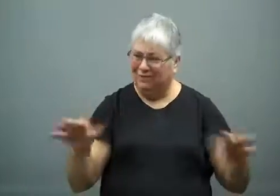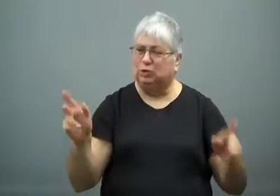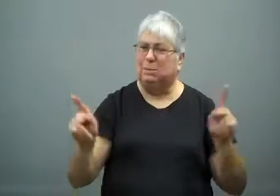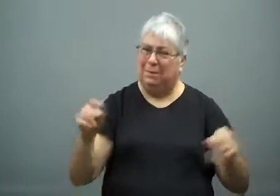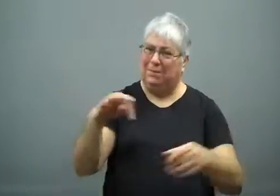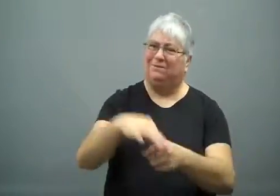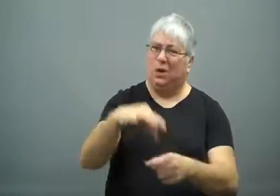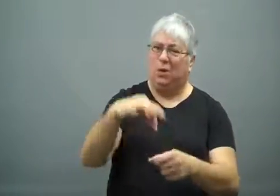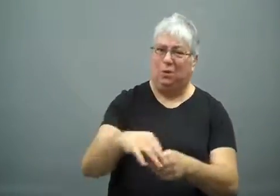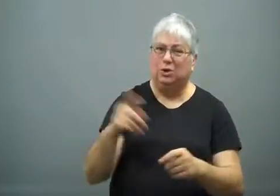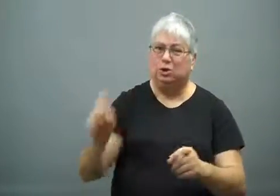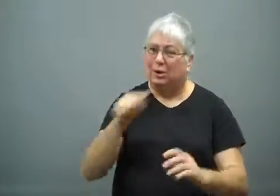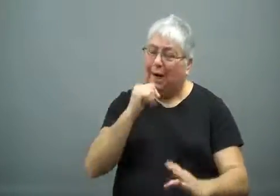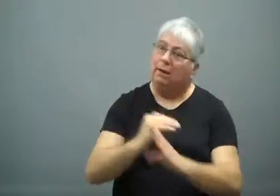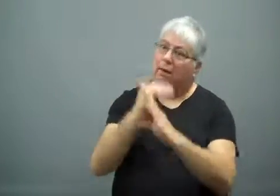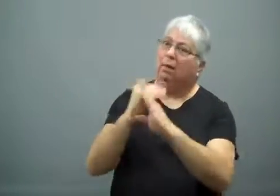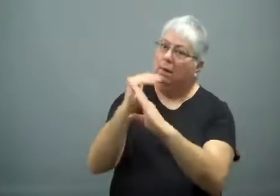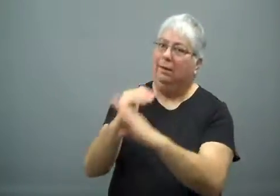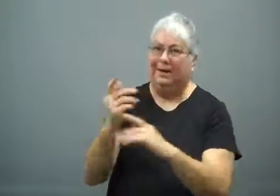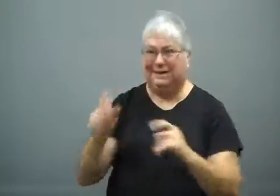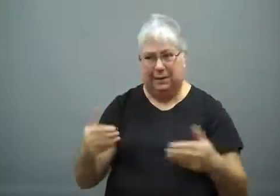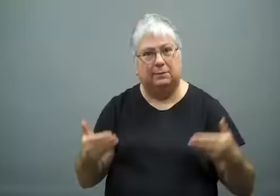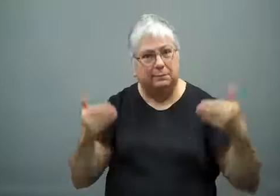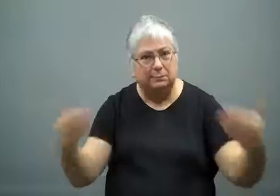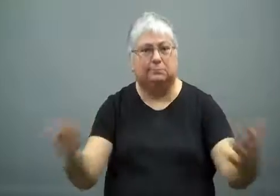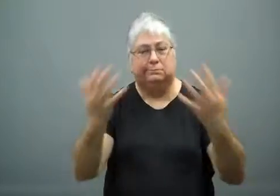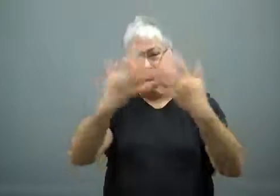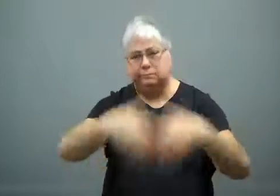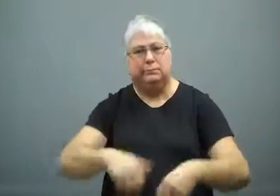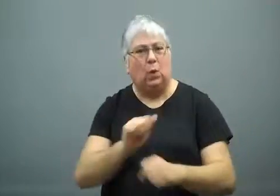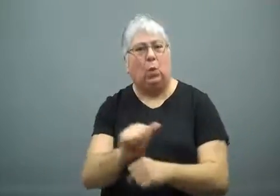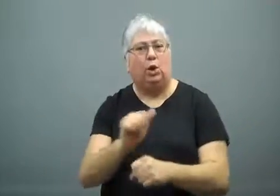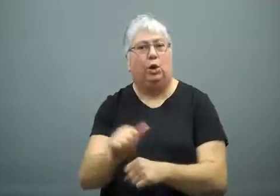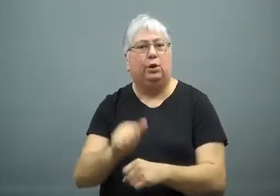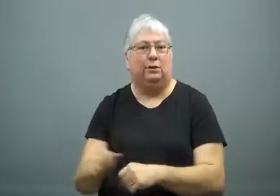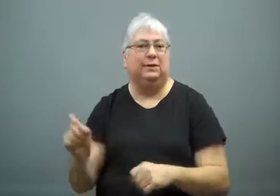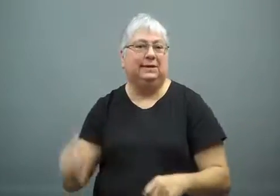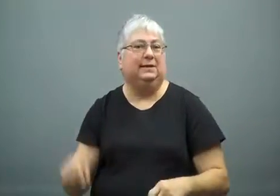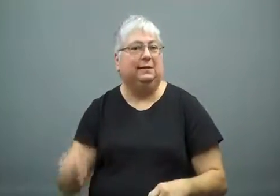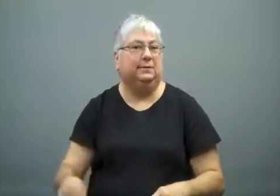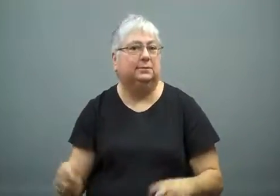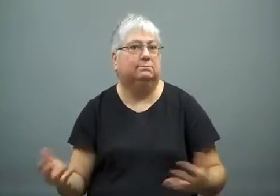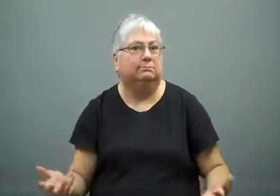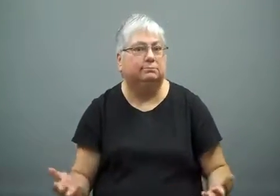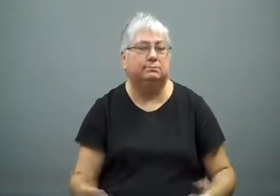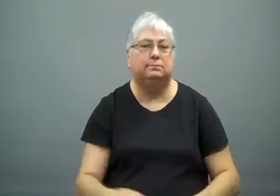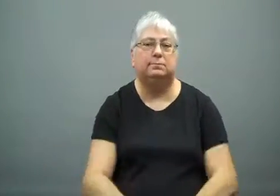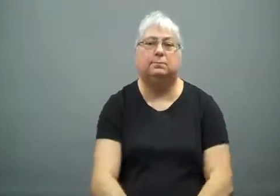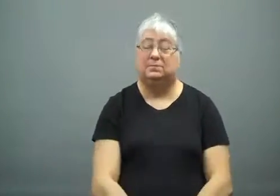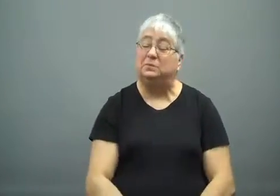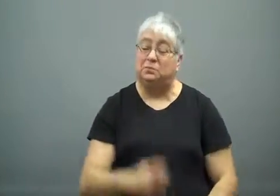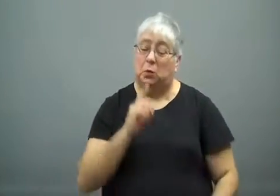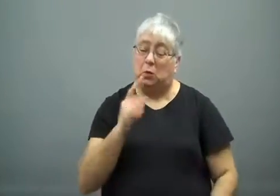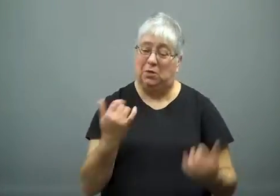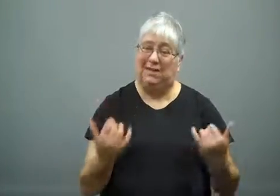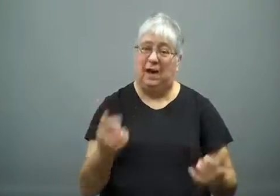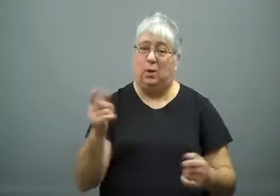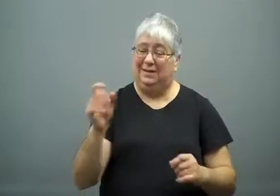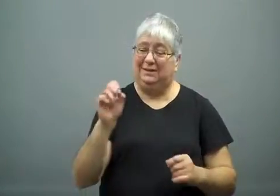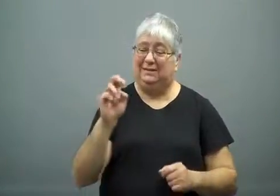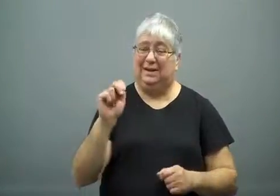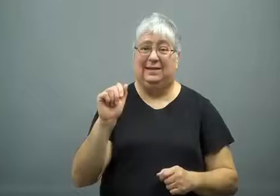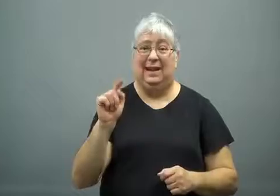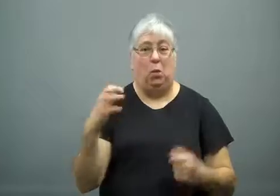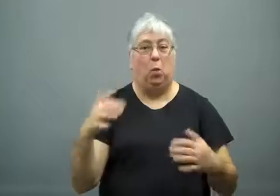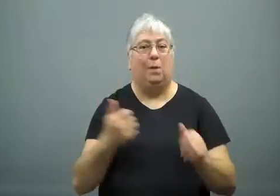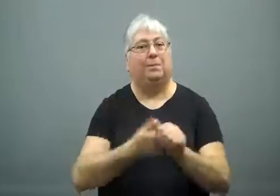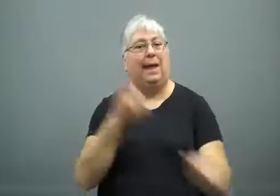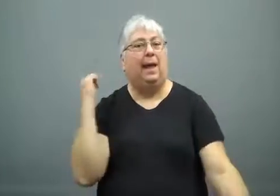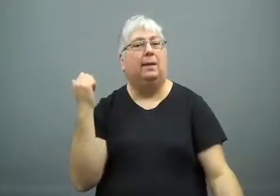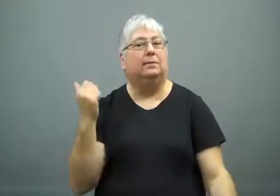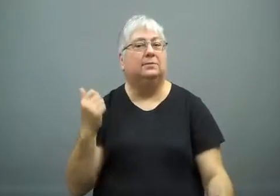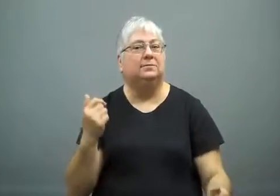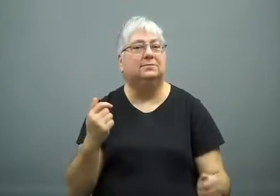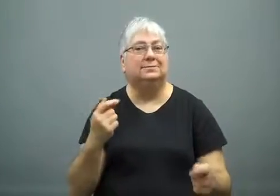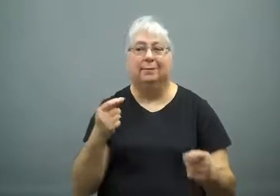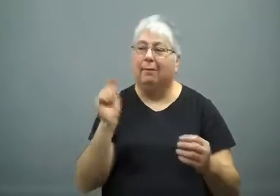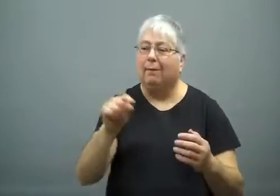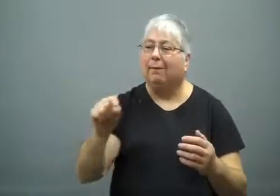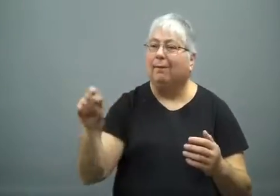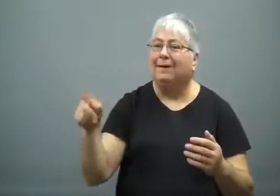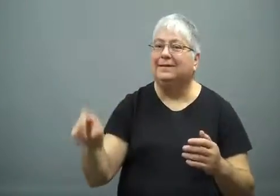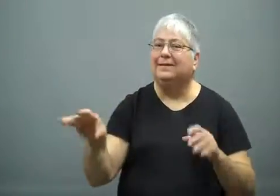The people had voted, so they needed to allow him to work.